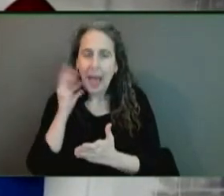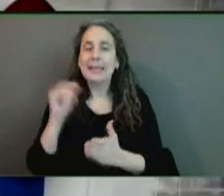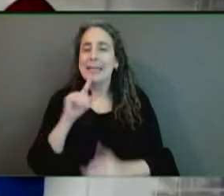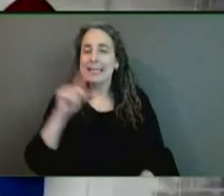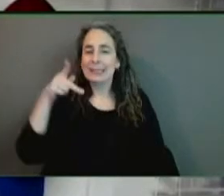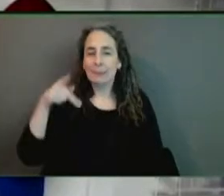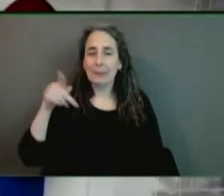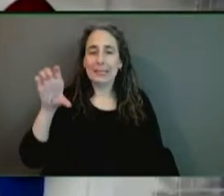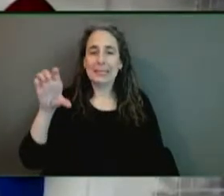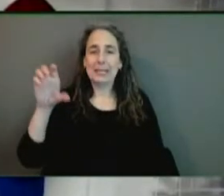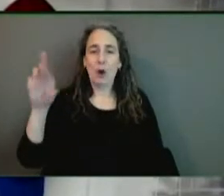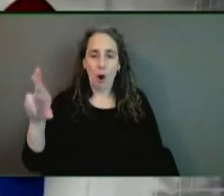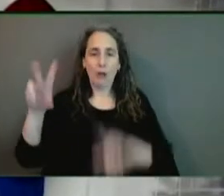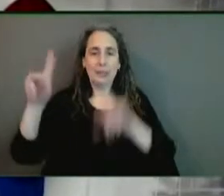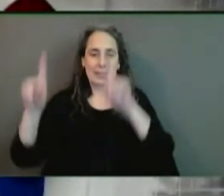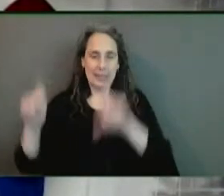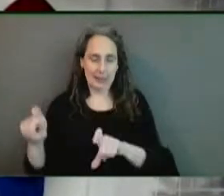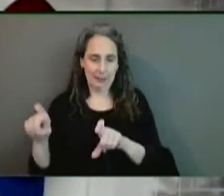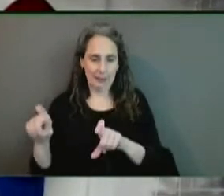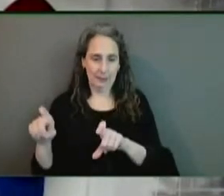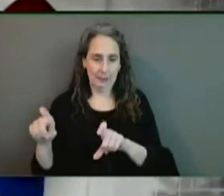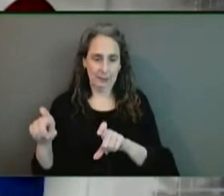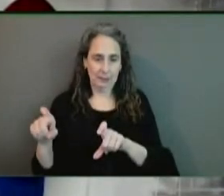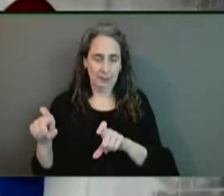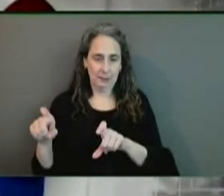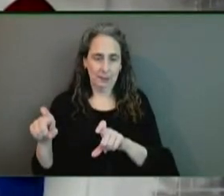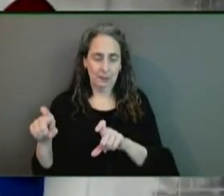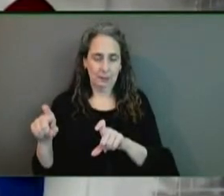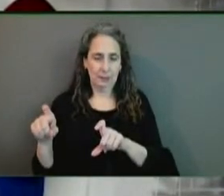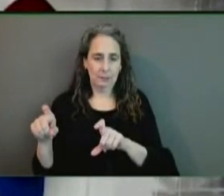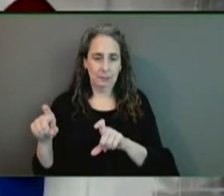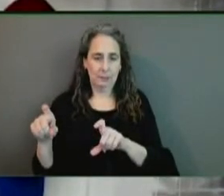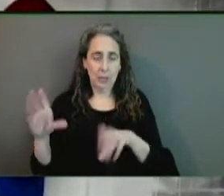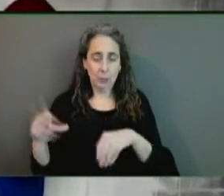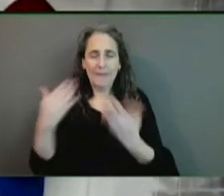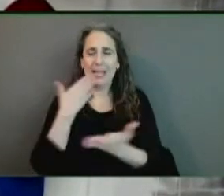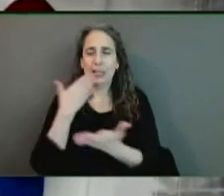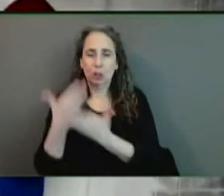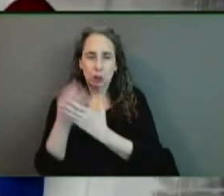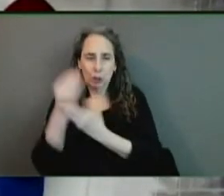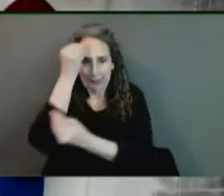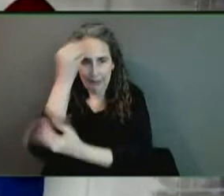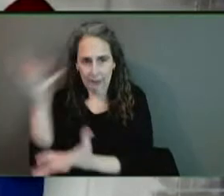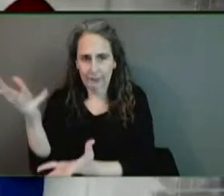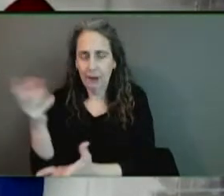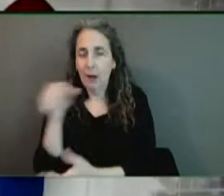quarantines. Um and it is a PCR